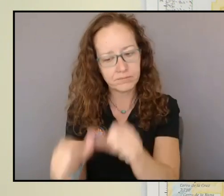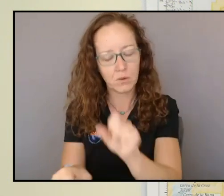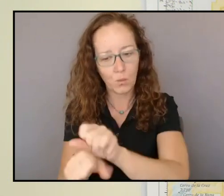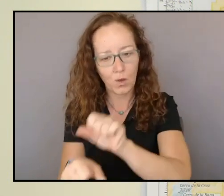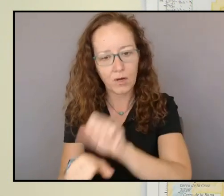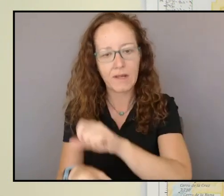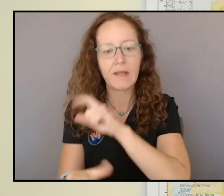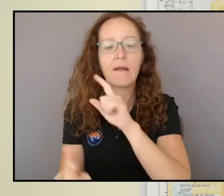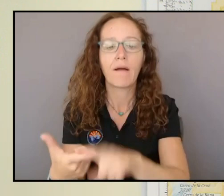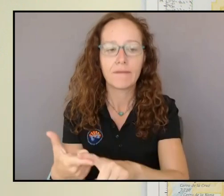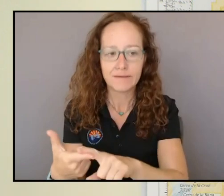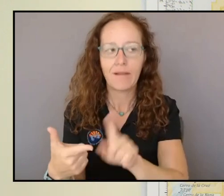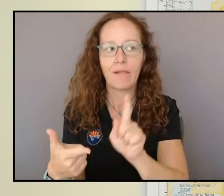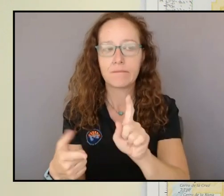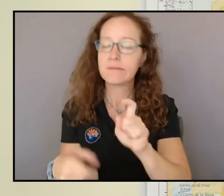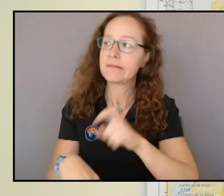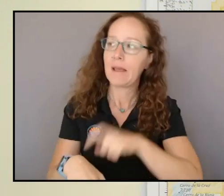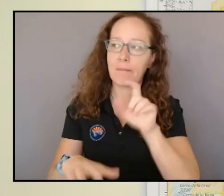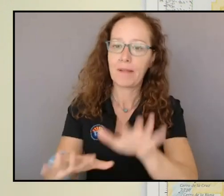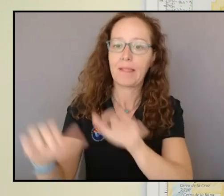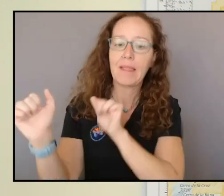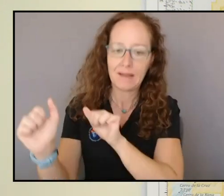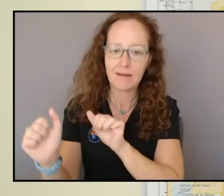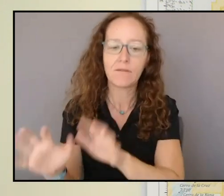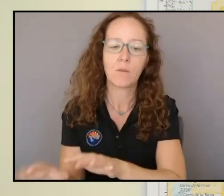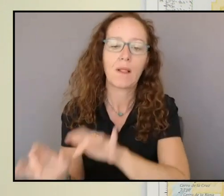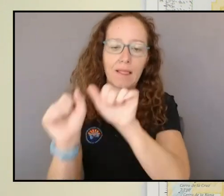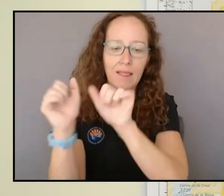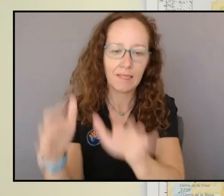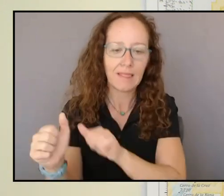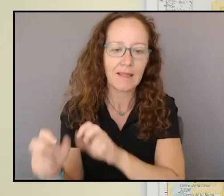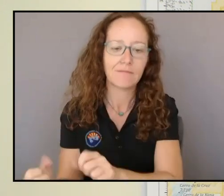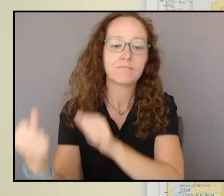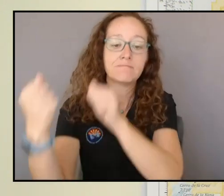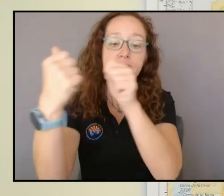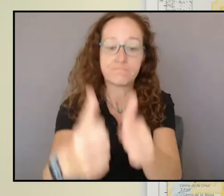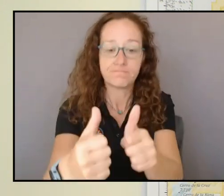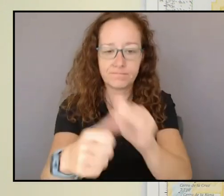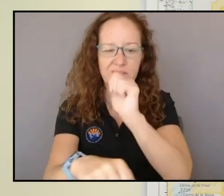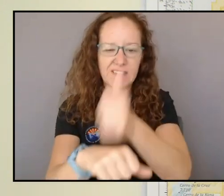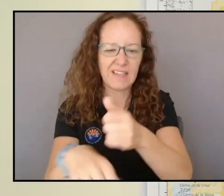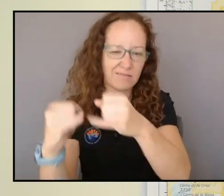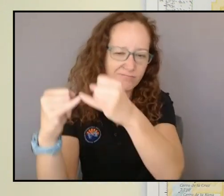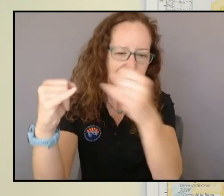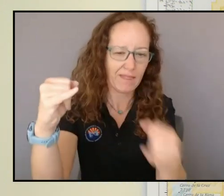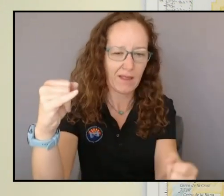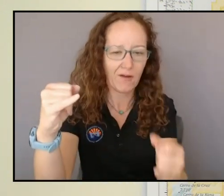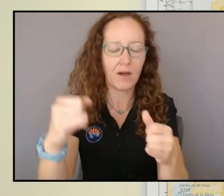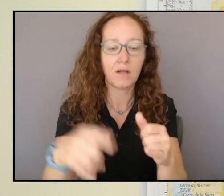to other areas, protect structures, and pick up any spots when they're small if they haven't